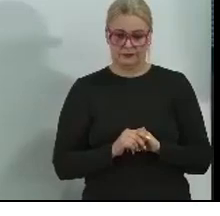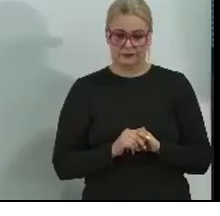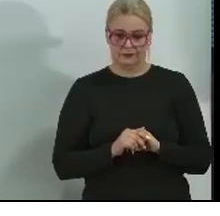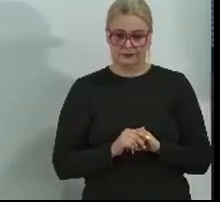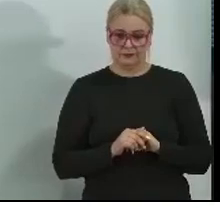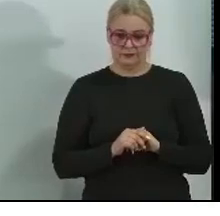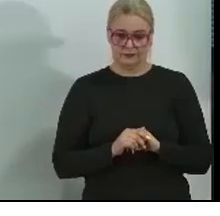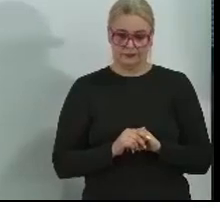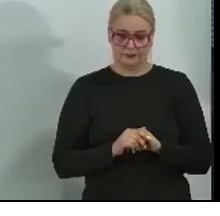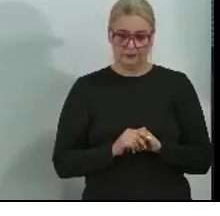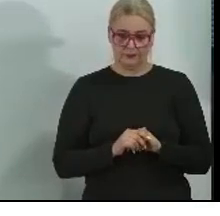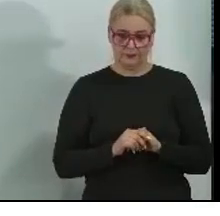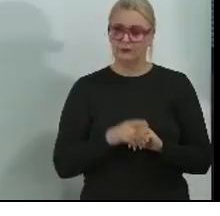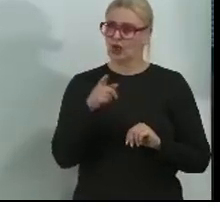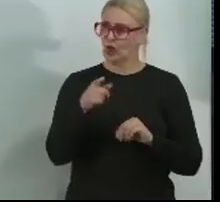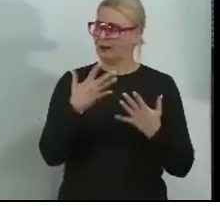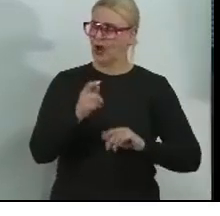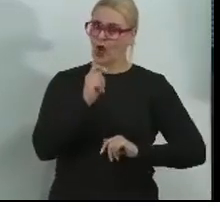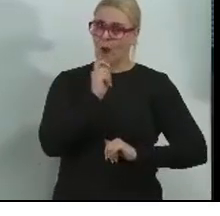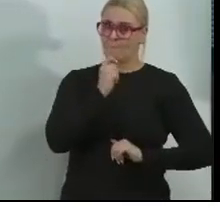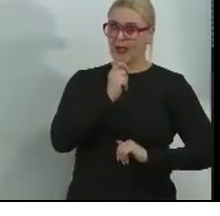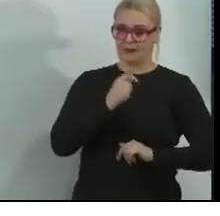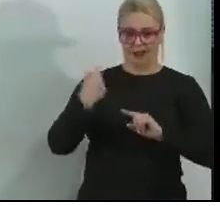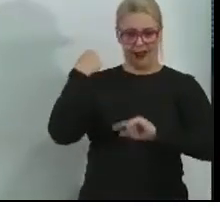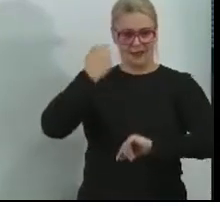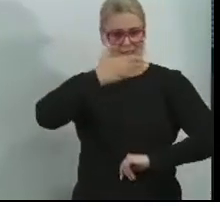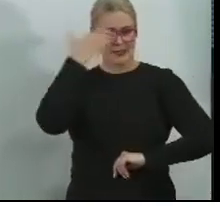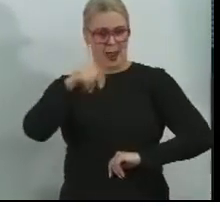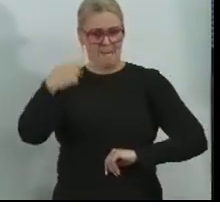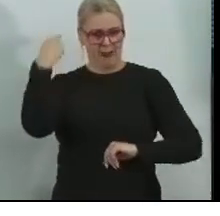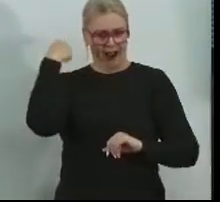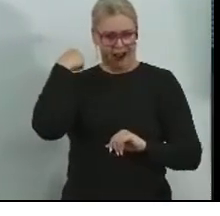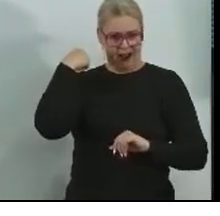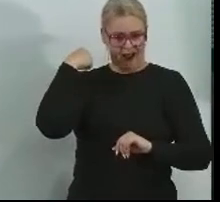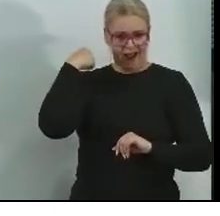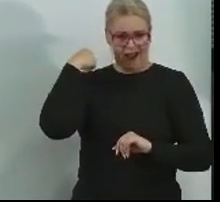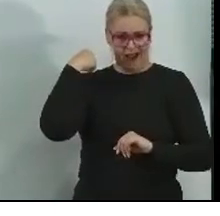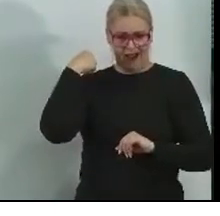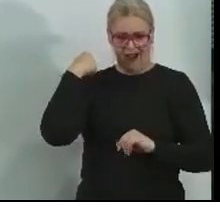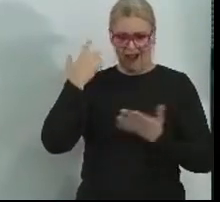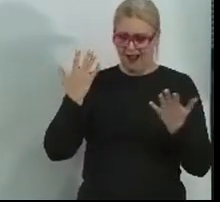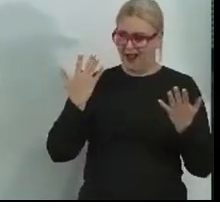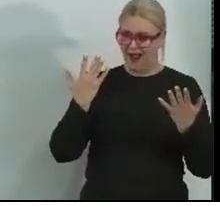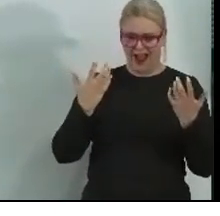come across within the work that you do? JODIE: My name is Jodie Ounsley, I've been a